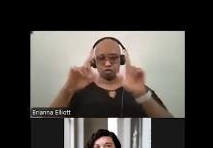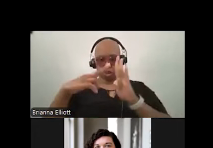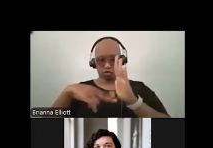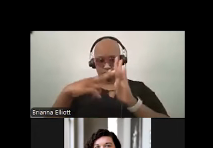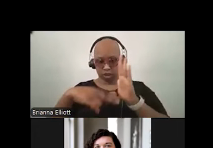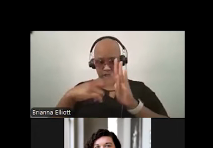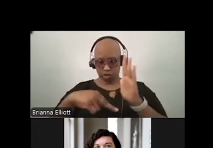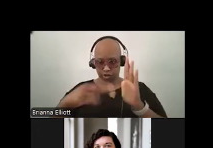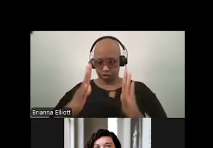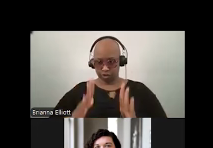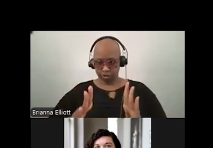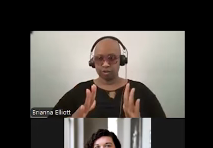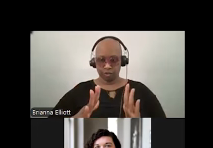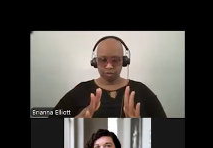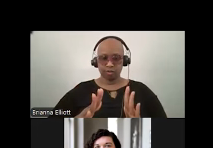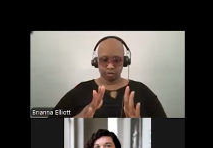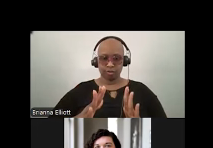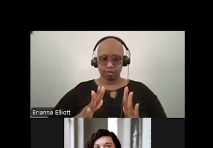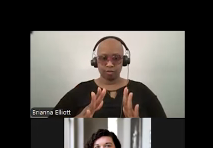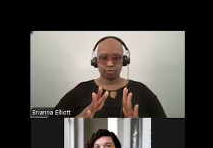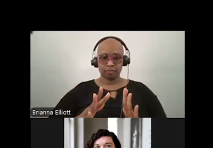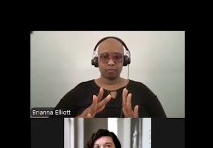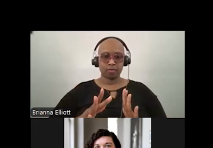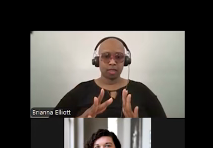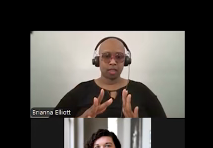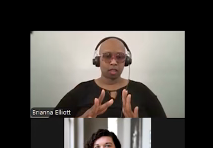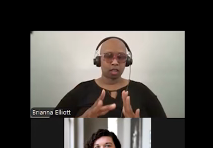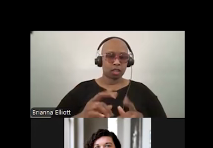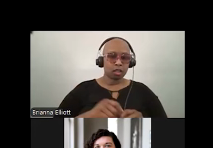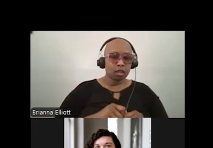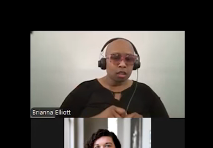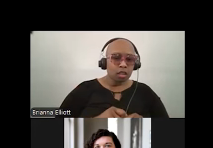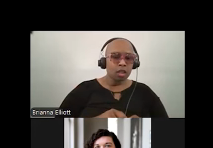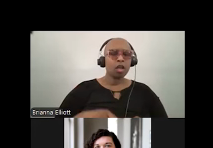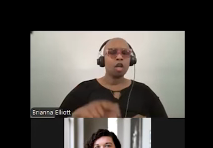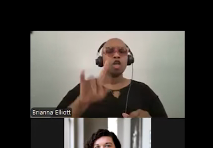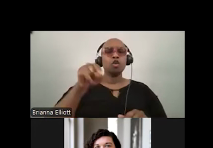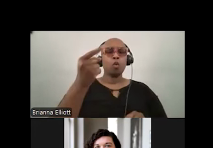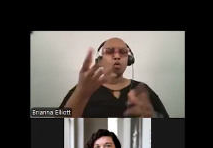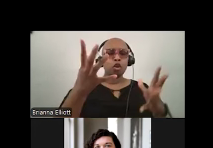Another thing we have going on here is this. You only want one table per page. It's very hard